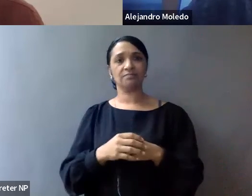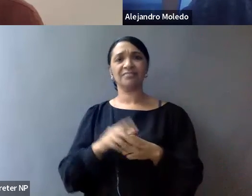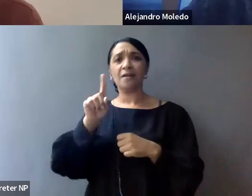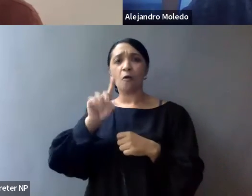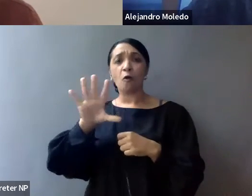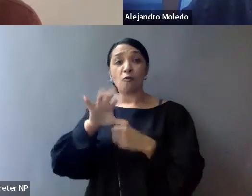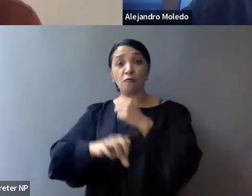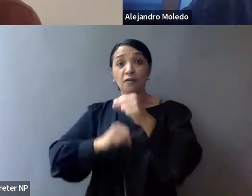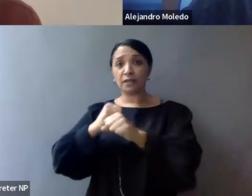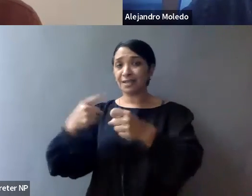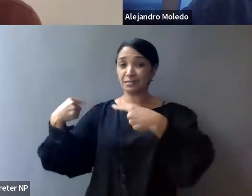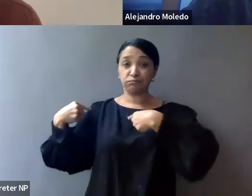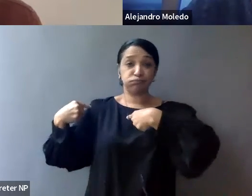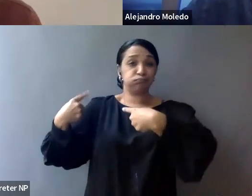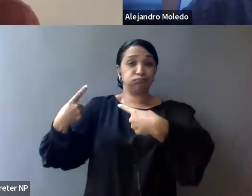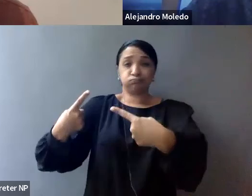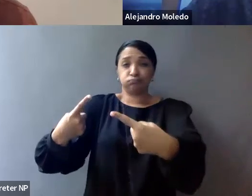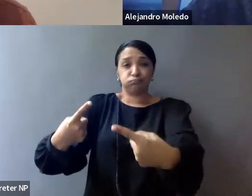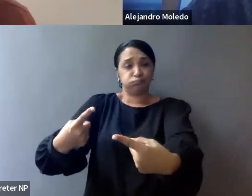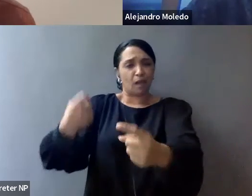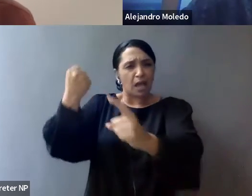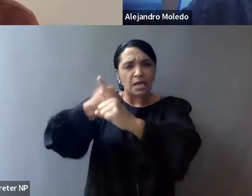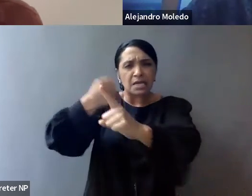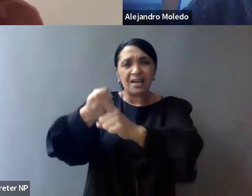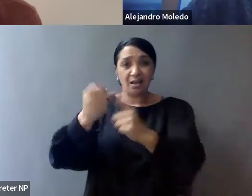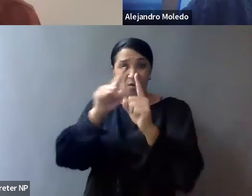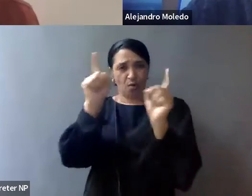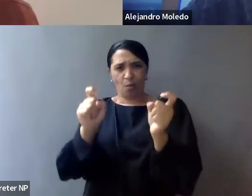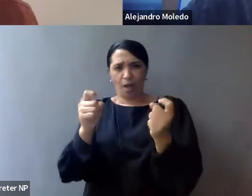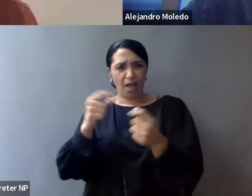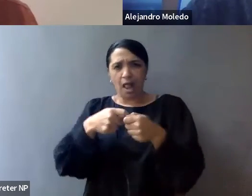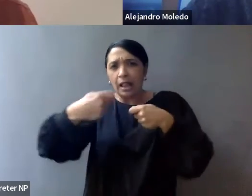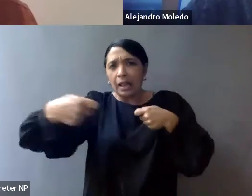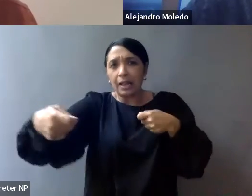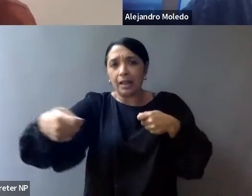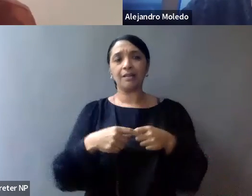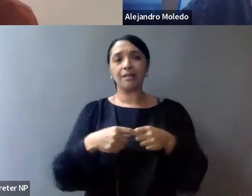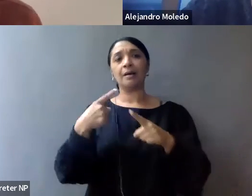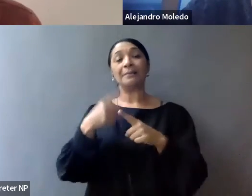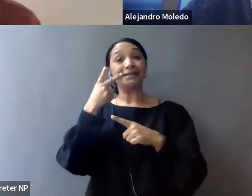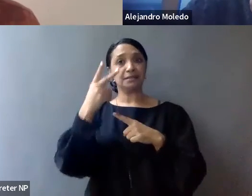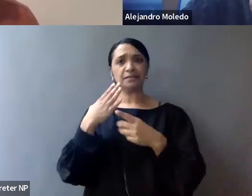for the EU Disability Card legislation to get where it is today, and what barriers where there?